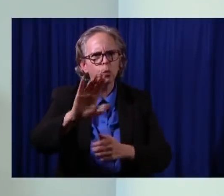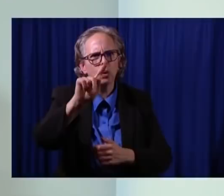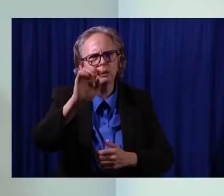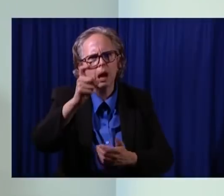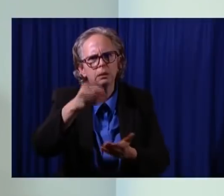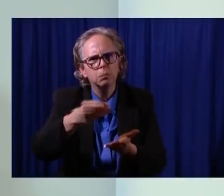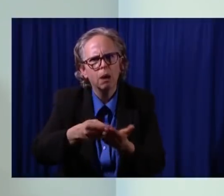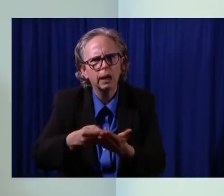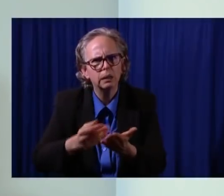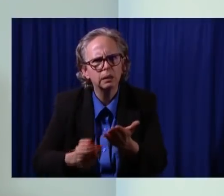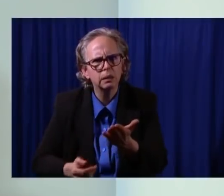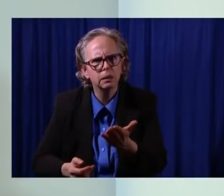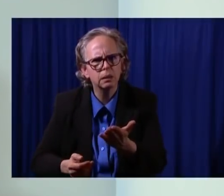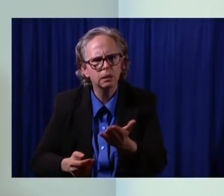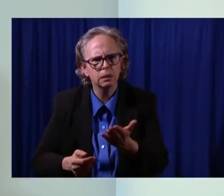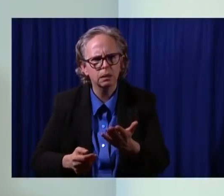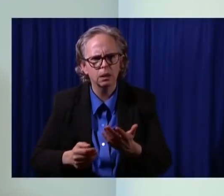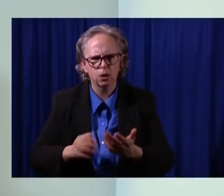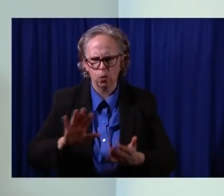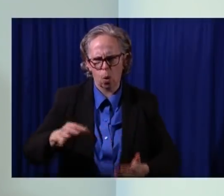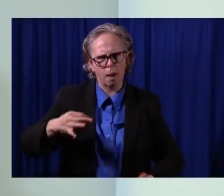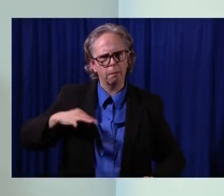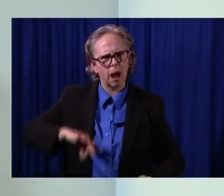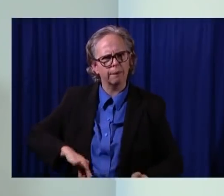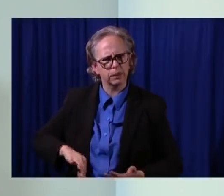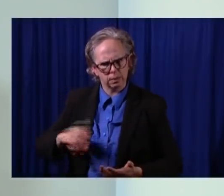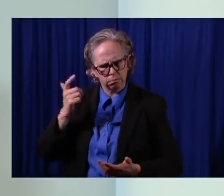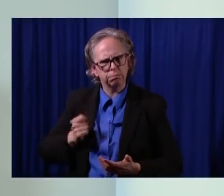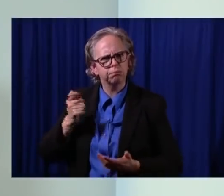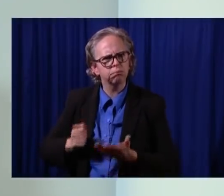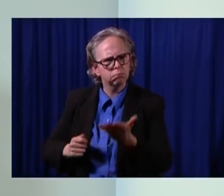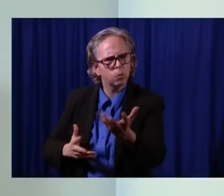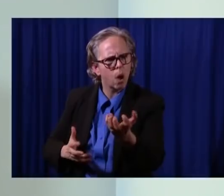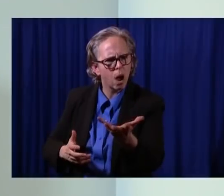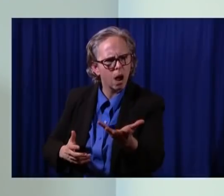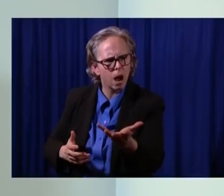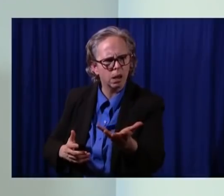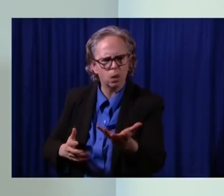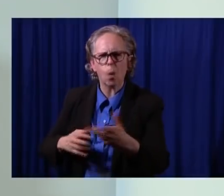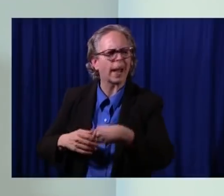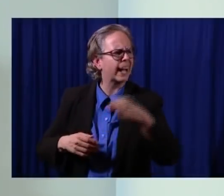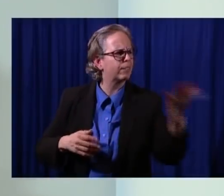THE CHECKS AND BALANCES THAT THEY HAVE HERE IS TO MAKE SURE THAT THEY ARE NOT PAYING OUT